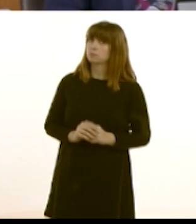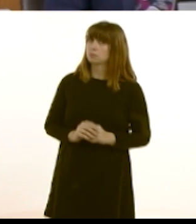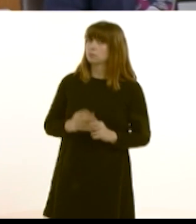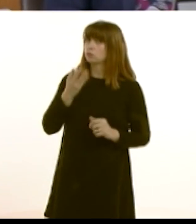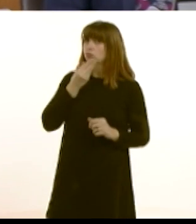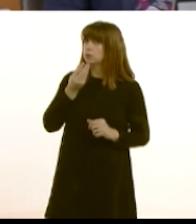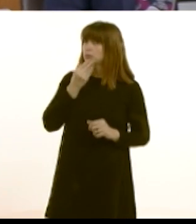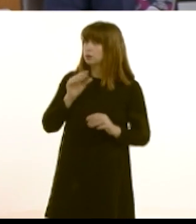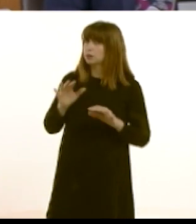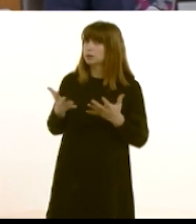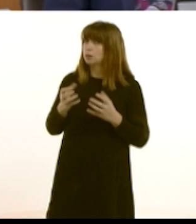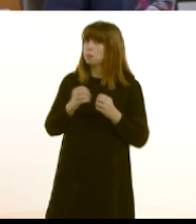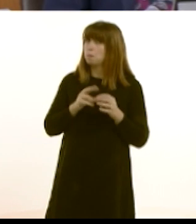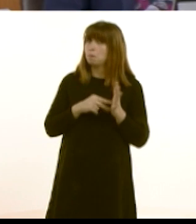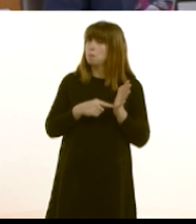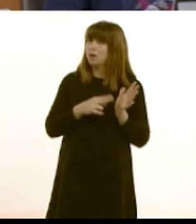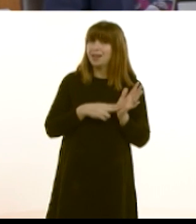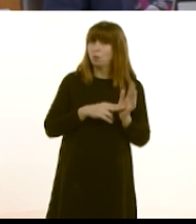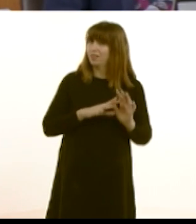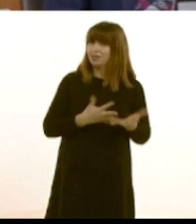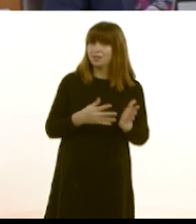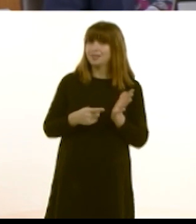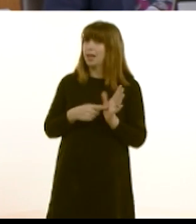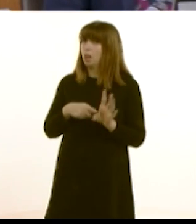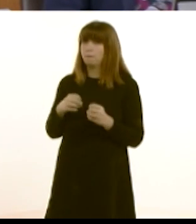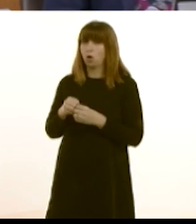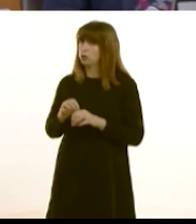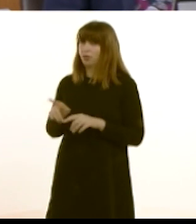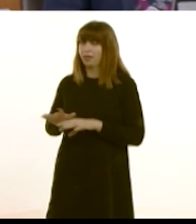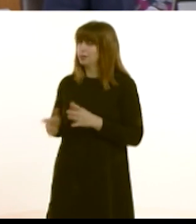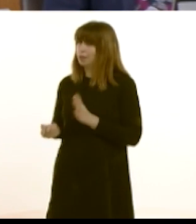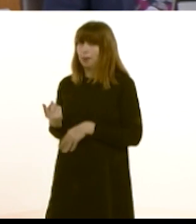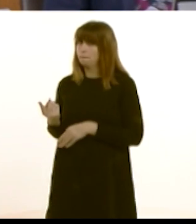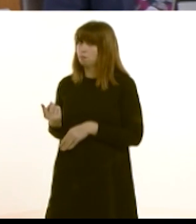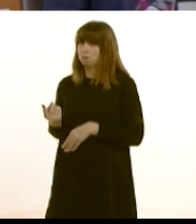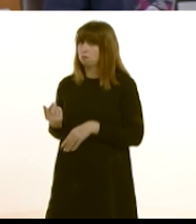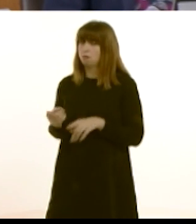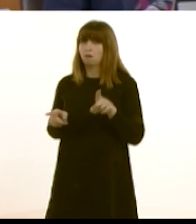Thatís not what happened in Bontnewydd and thatís not what happened in Talybont, nor in the Conwy valley.